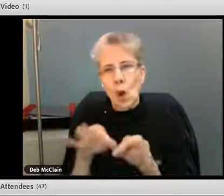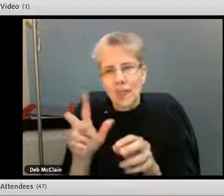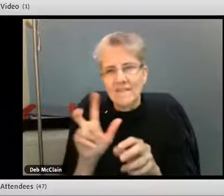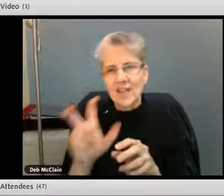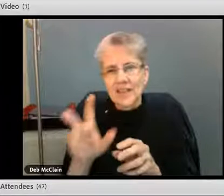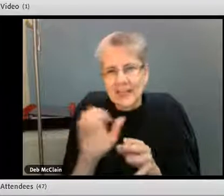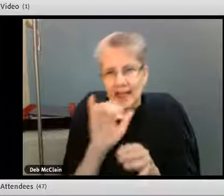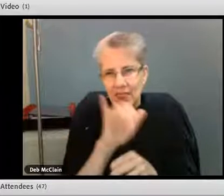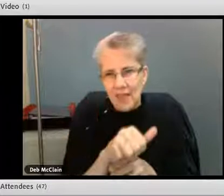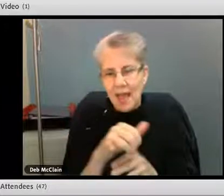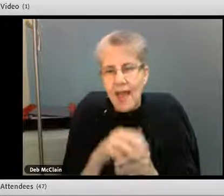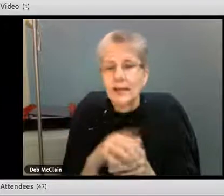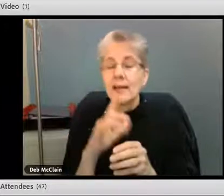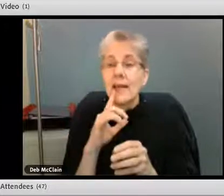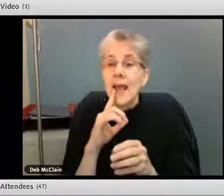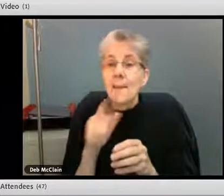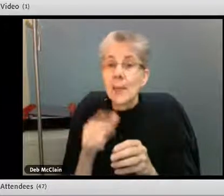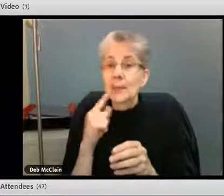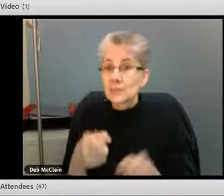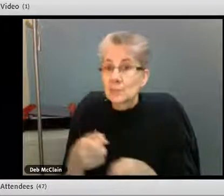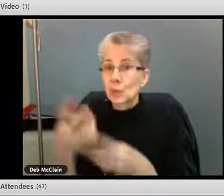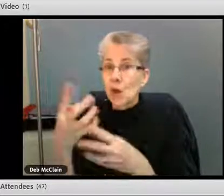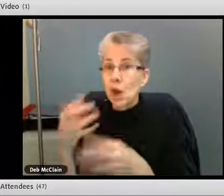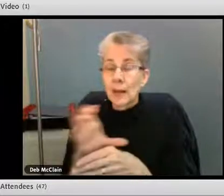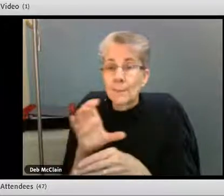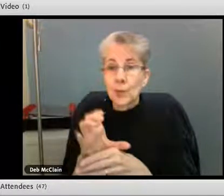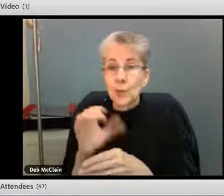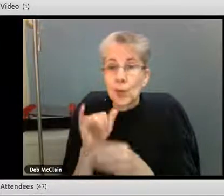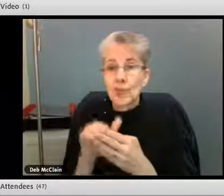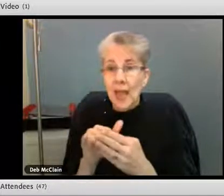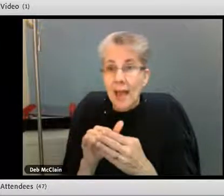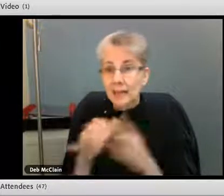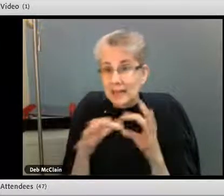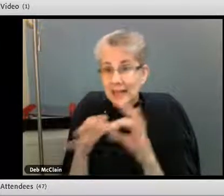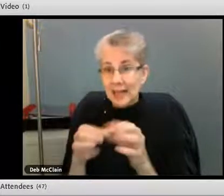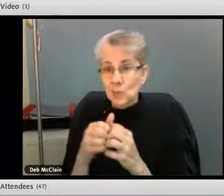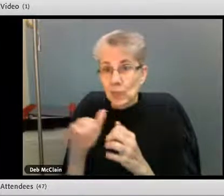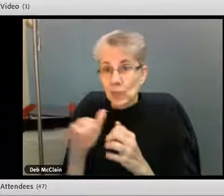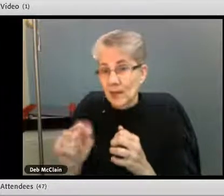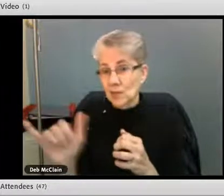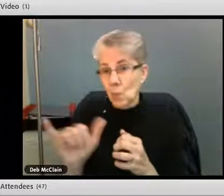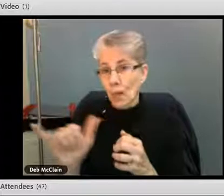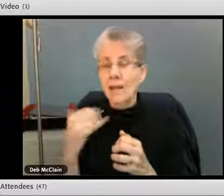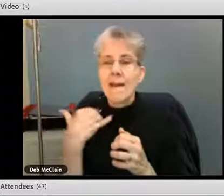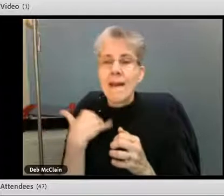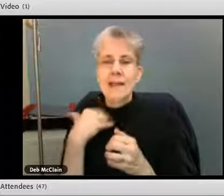that the public can access, as well. It has all of those shapes here and things like that.